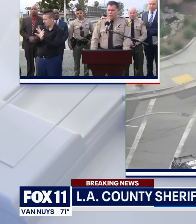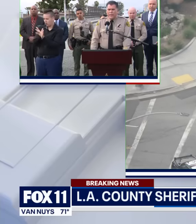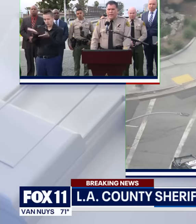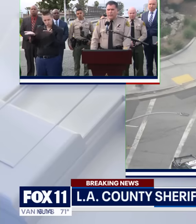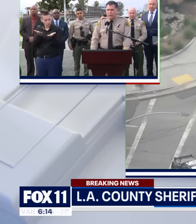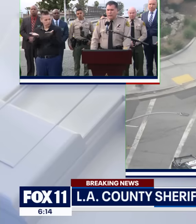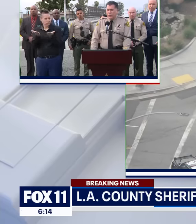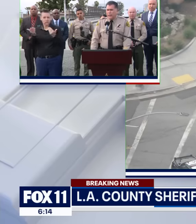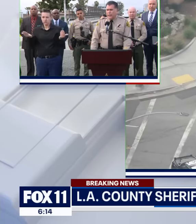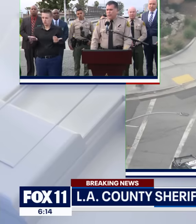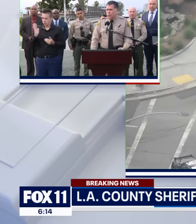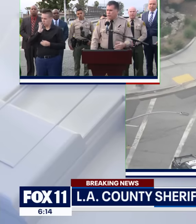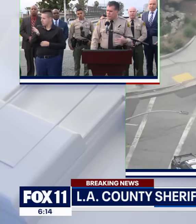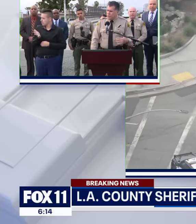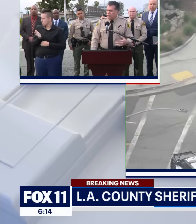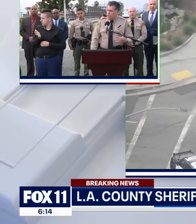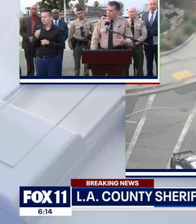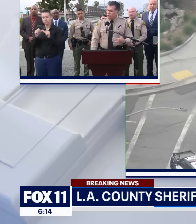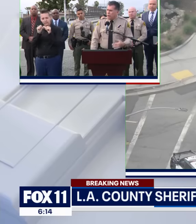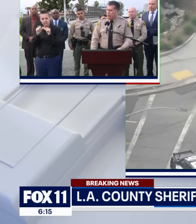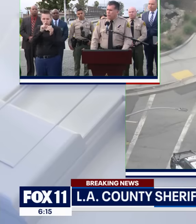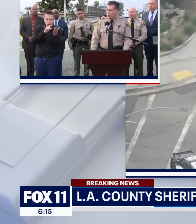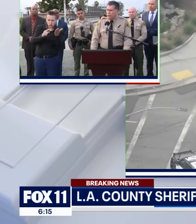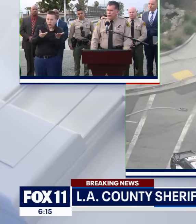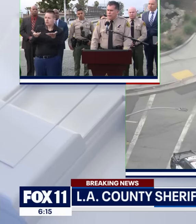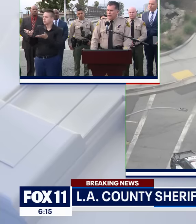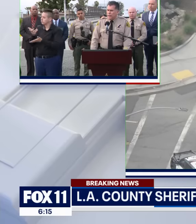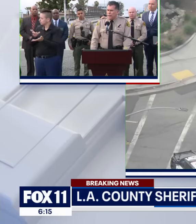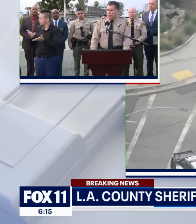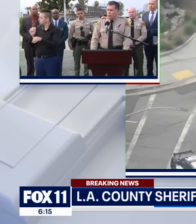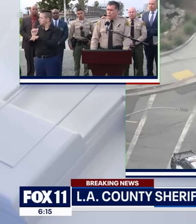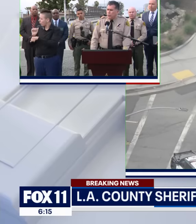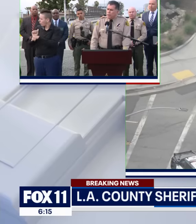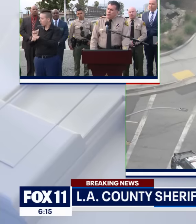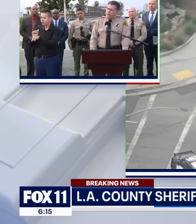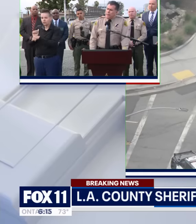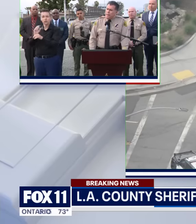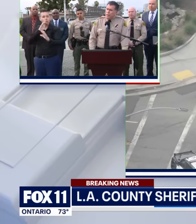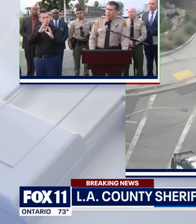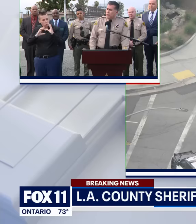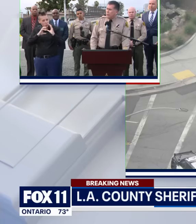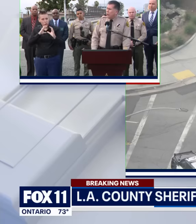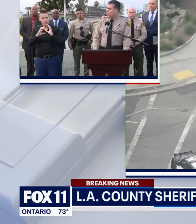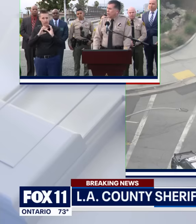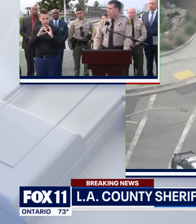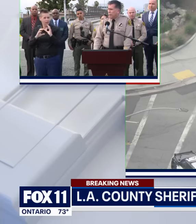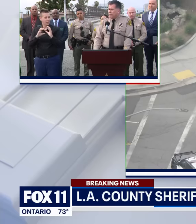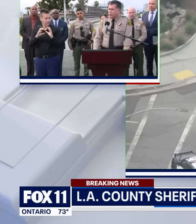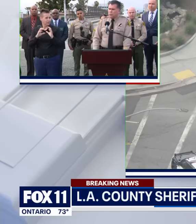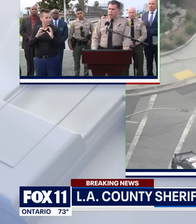this proves it again, that we're just sitting at an intersection and we get shot in the back. So